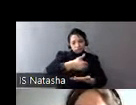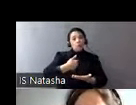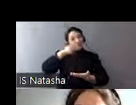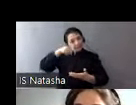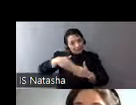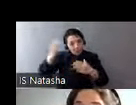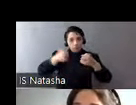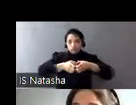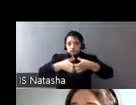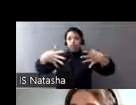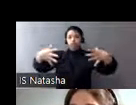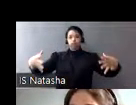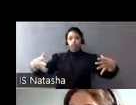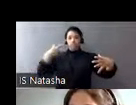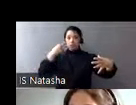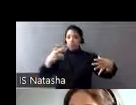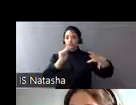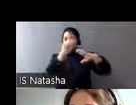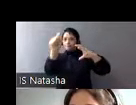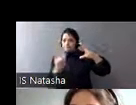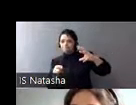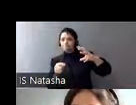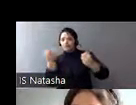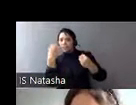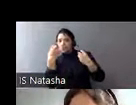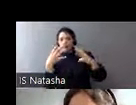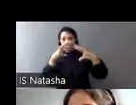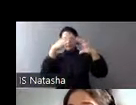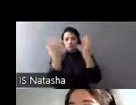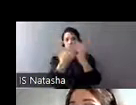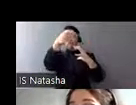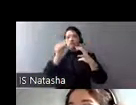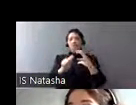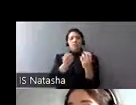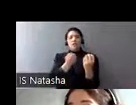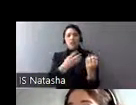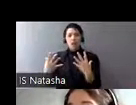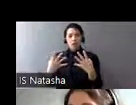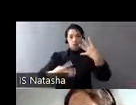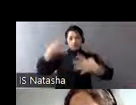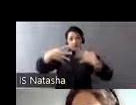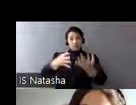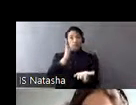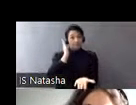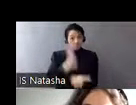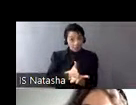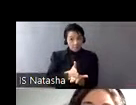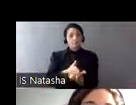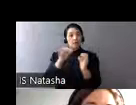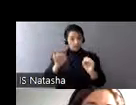different stakeholders opinions on the accuracy and usability of the data.